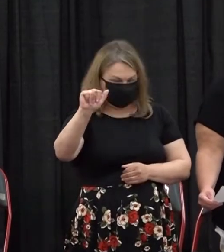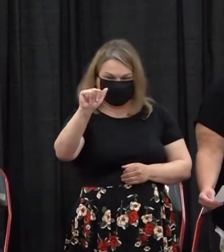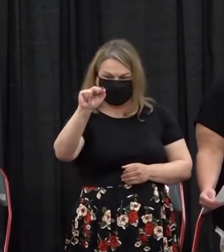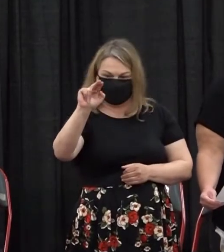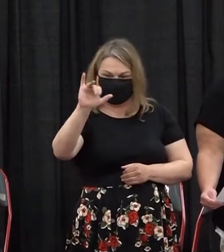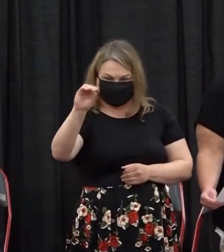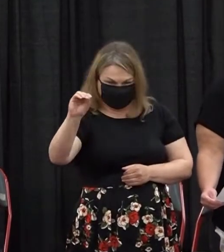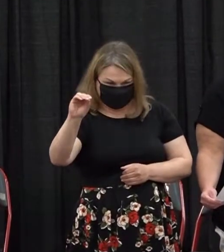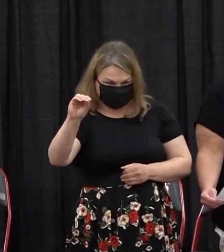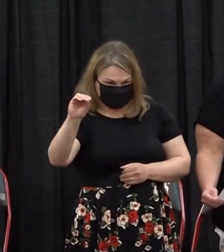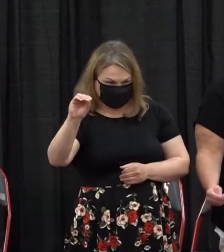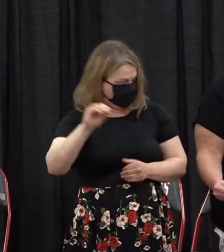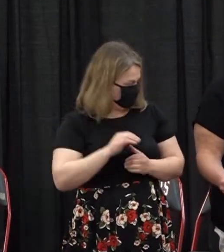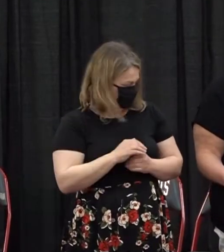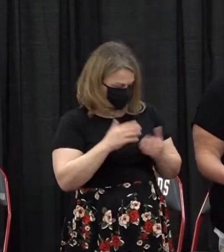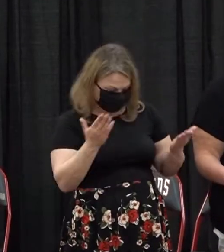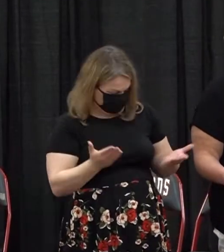Eliza Camino.